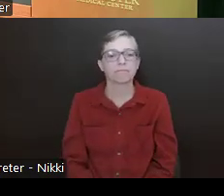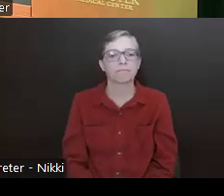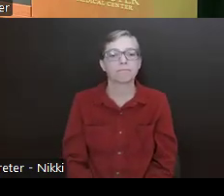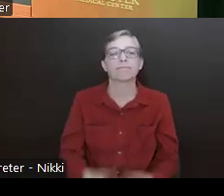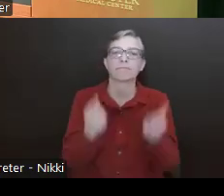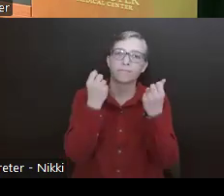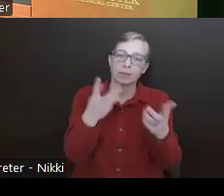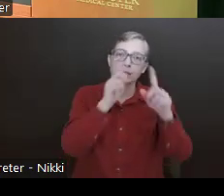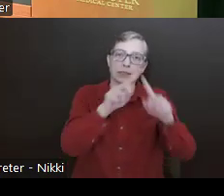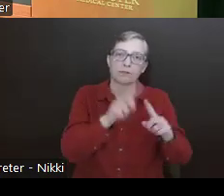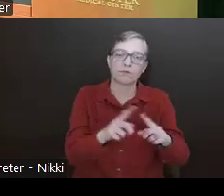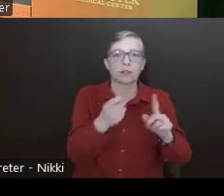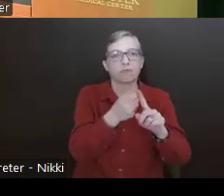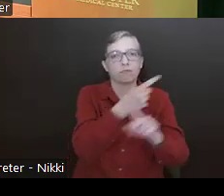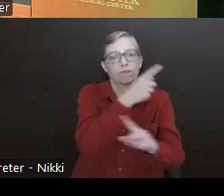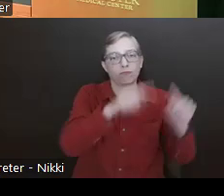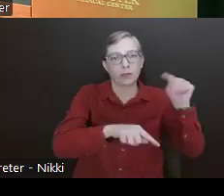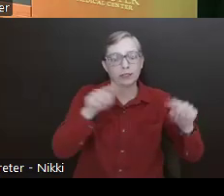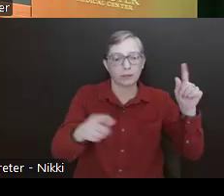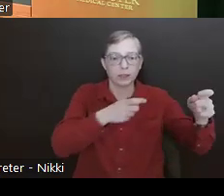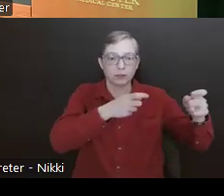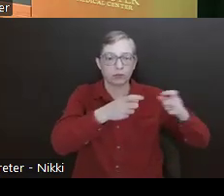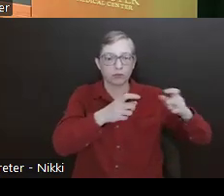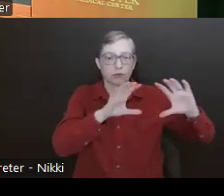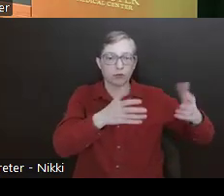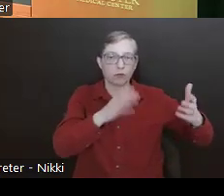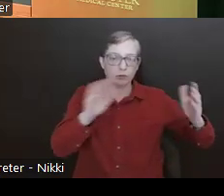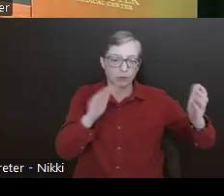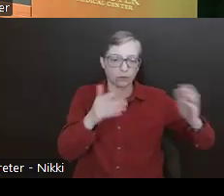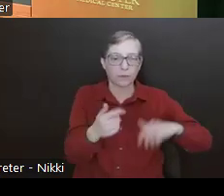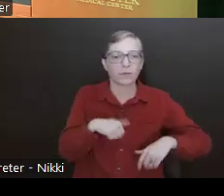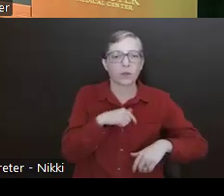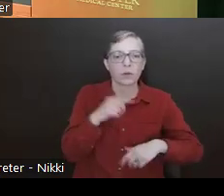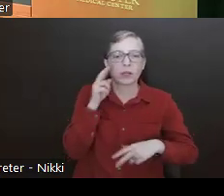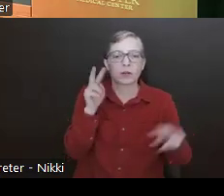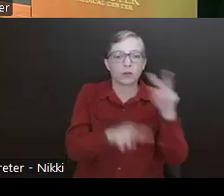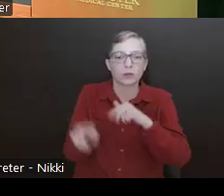uh we've looked at certine uh satalopramg esatalopramg and mtazipene and all of these